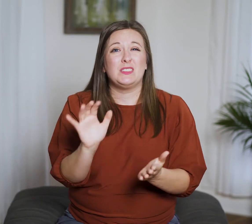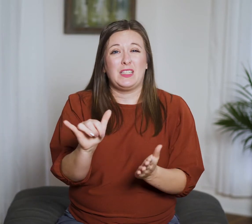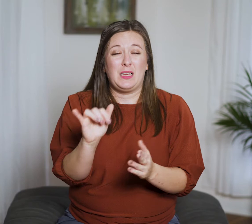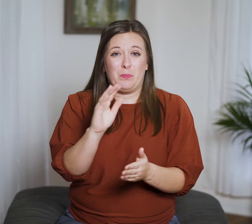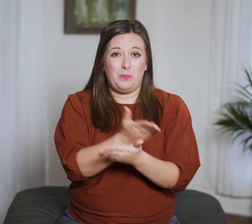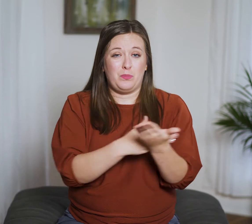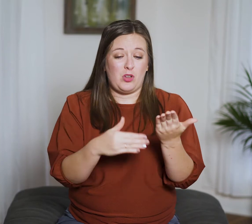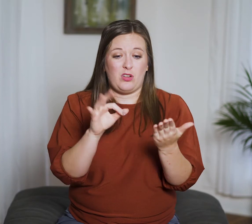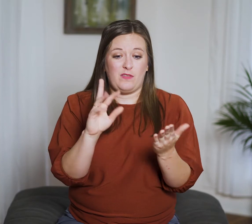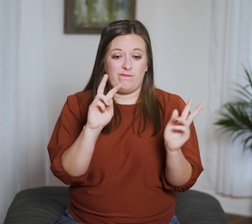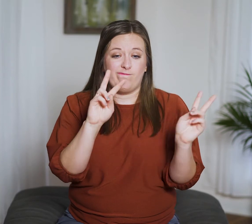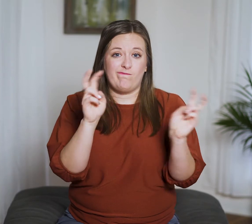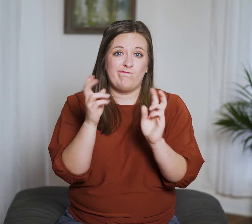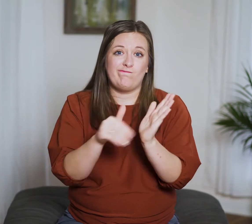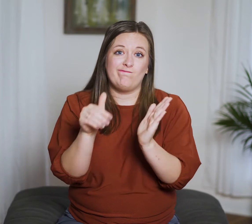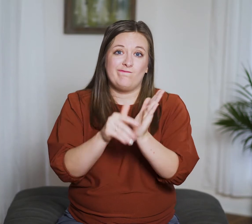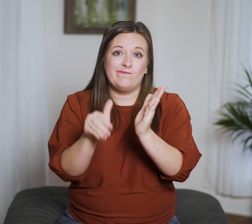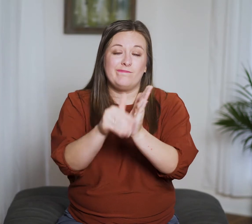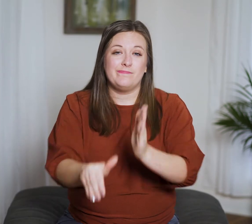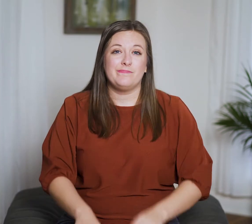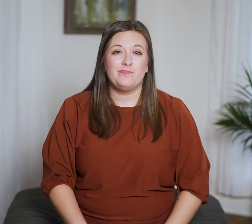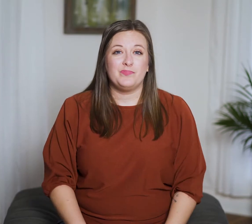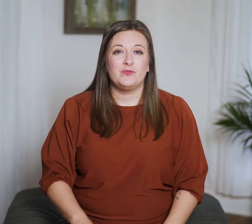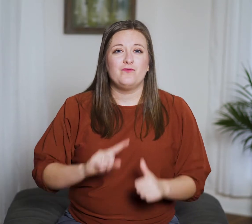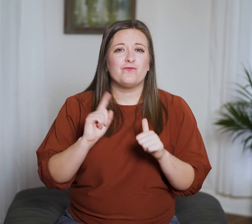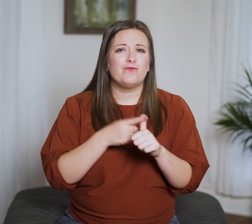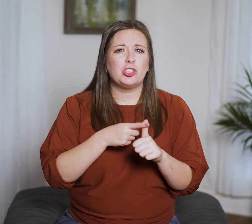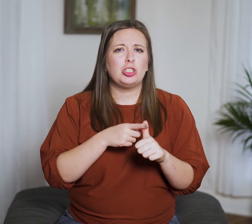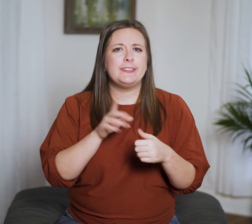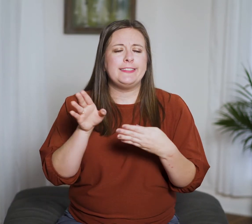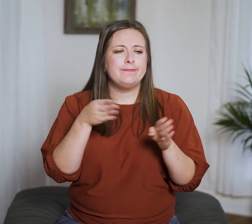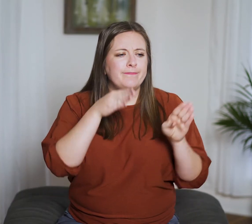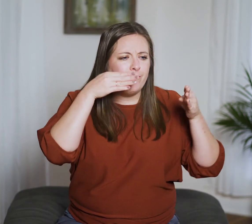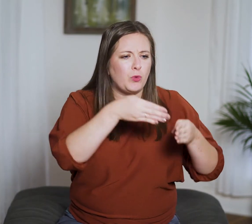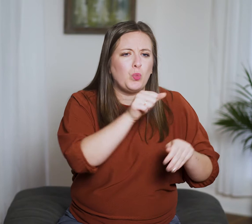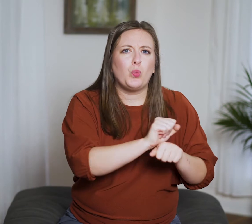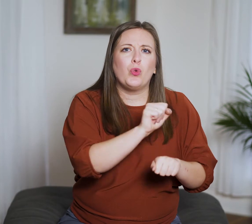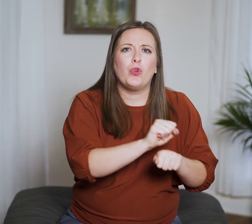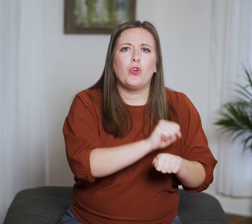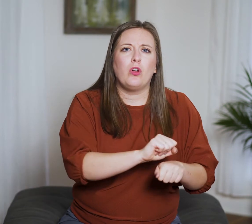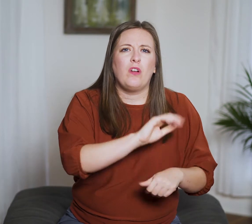it’s part of the overarching theme. First he leans into work.